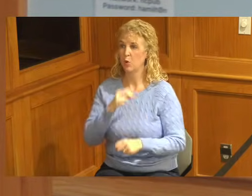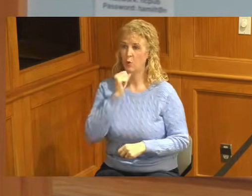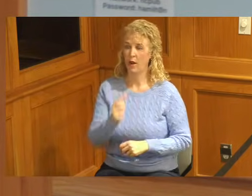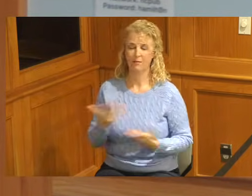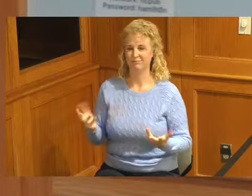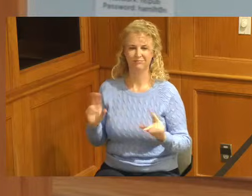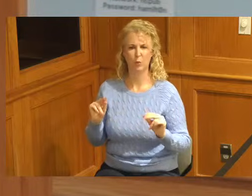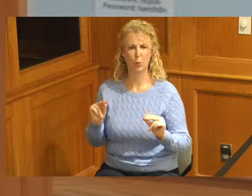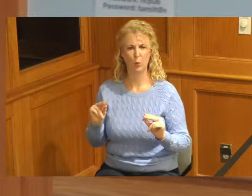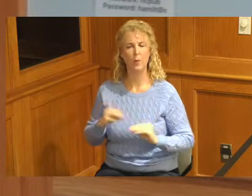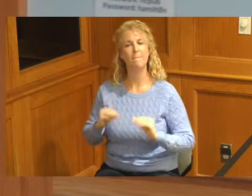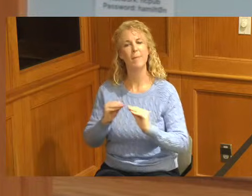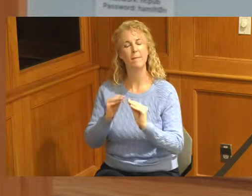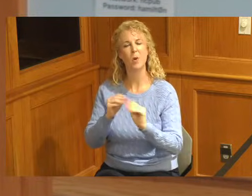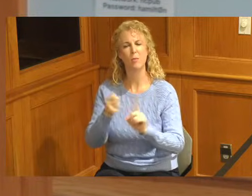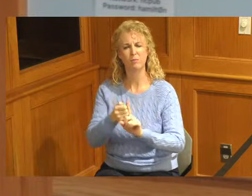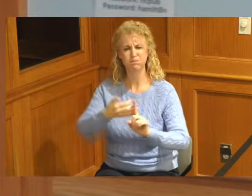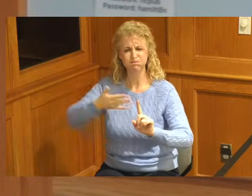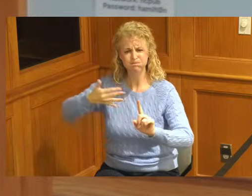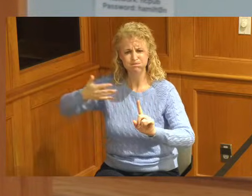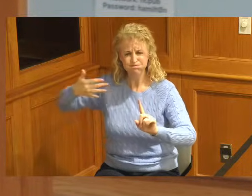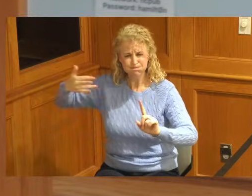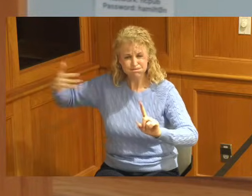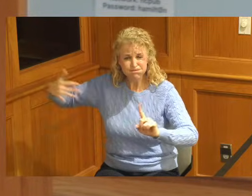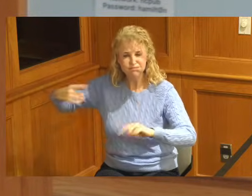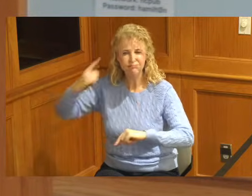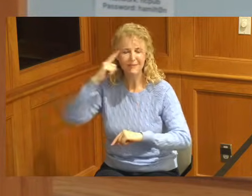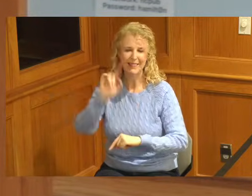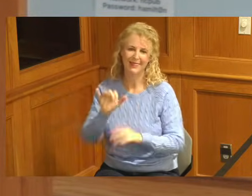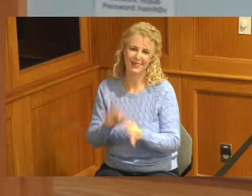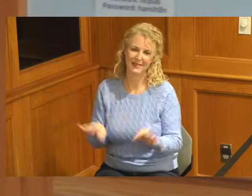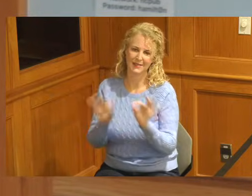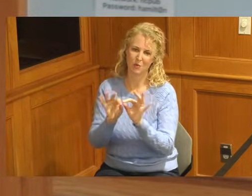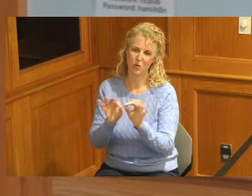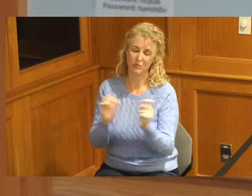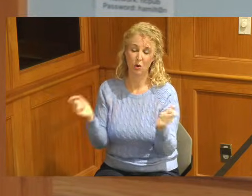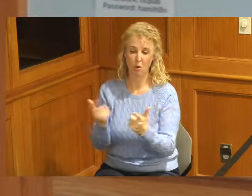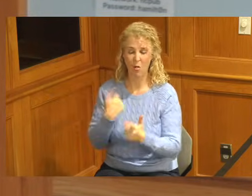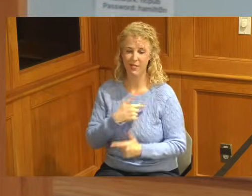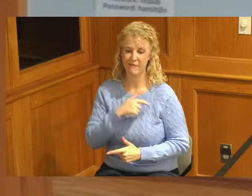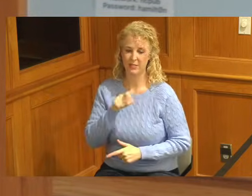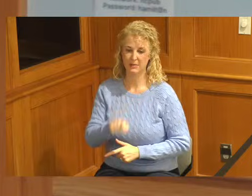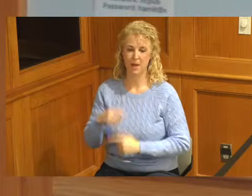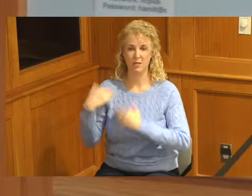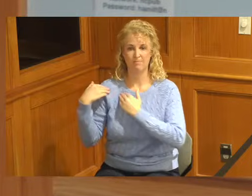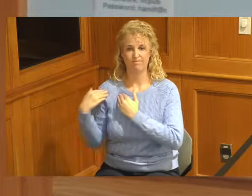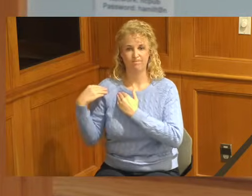but laying the groundwork for the future. I think that we should all do that more to try